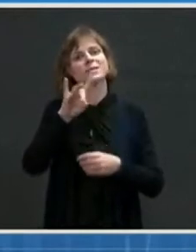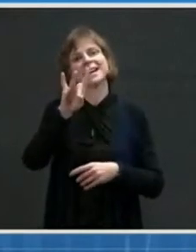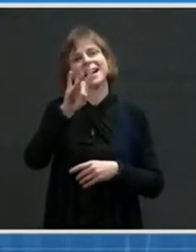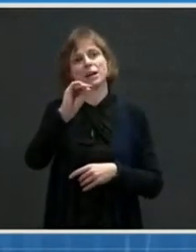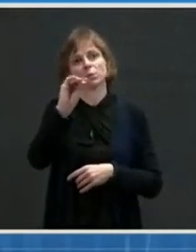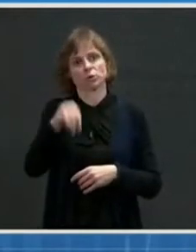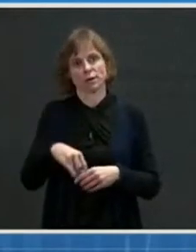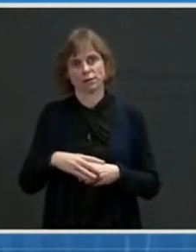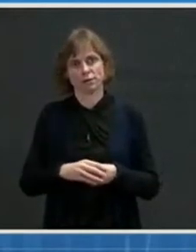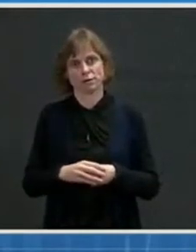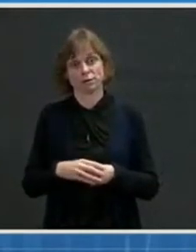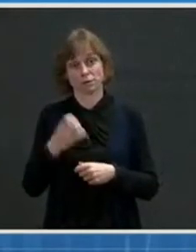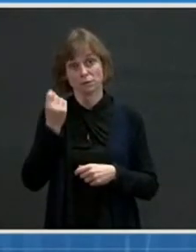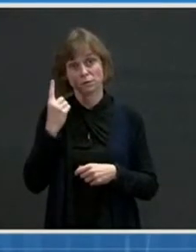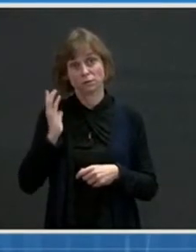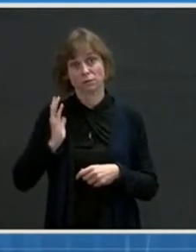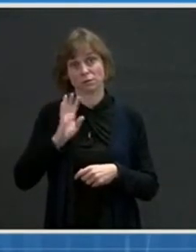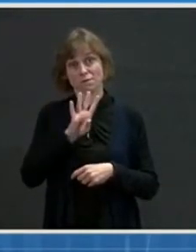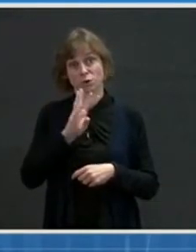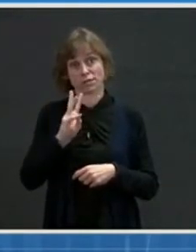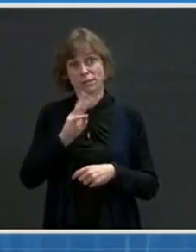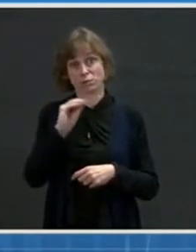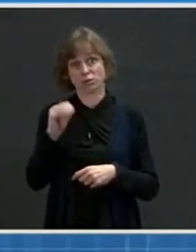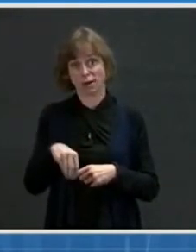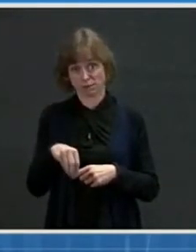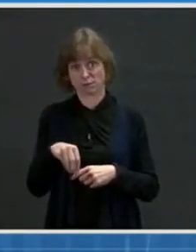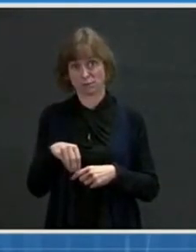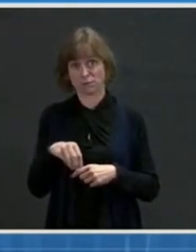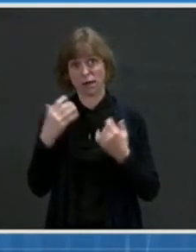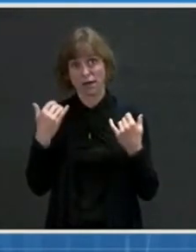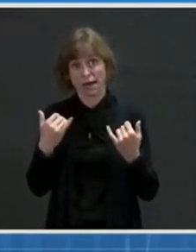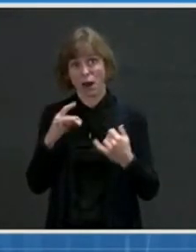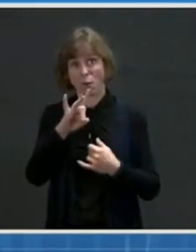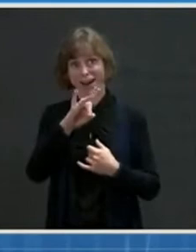ADMINISTERED. NOW TODAY, THAT NUMBER IS ABOUT